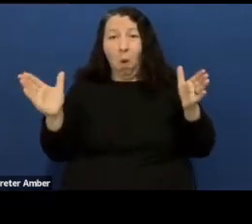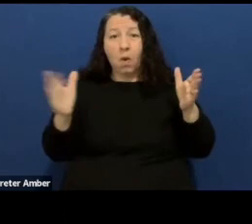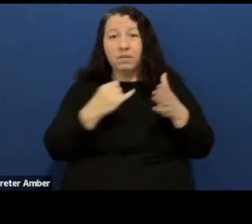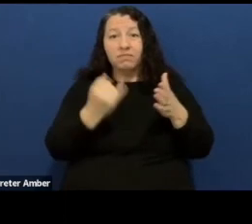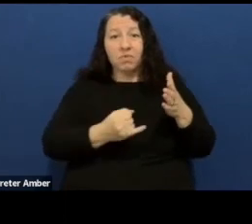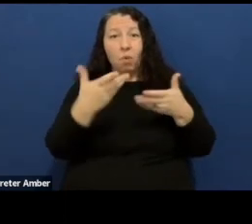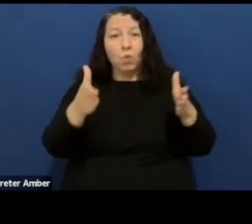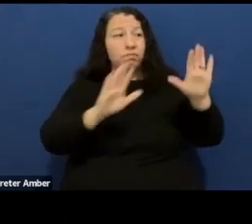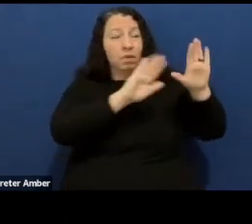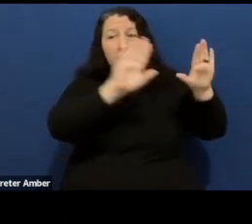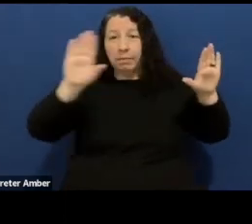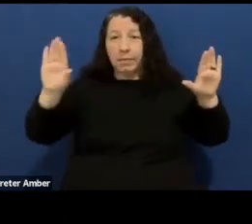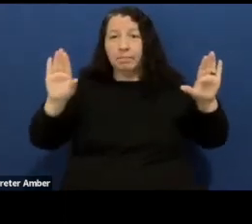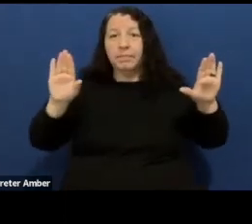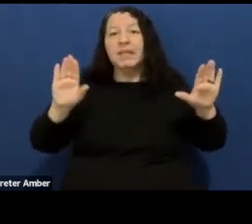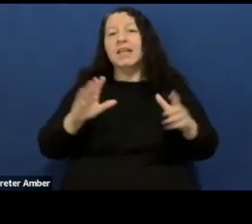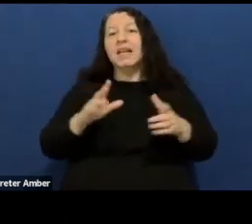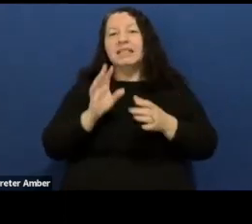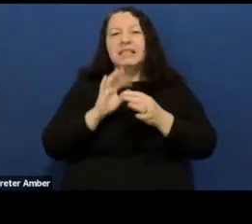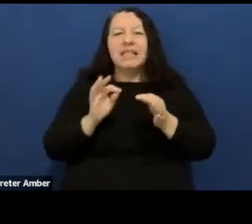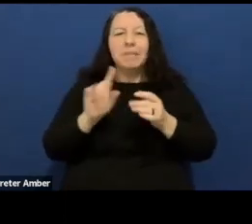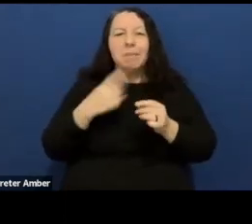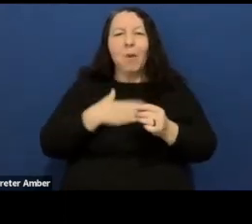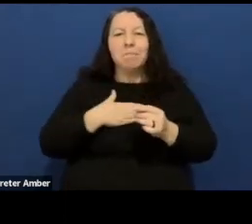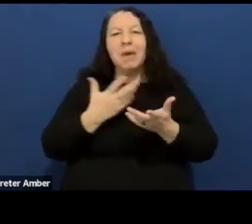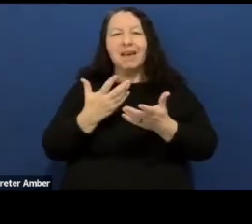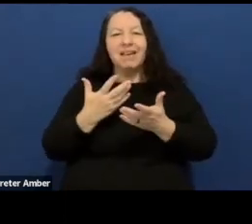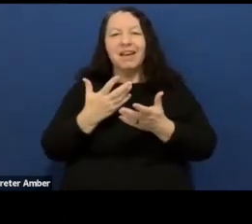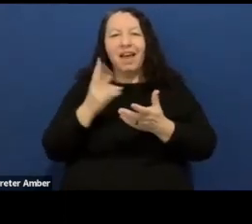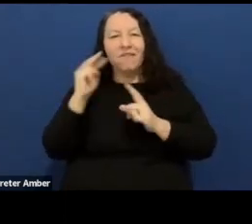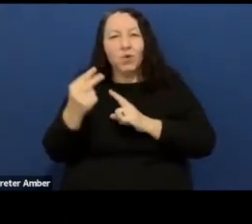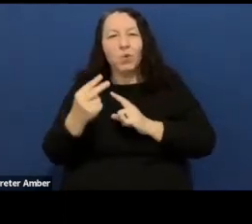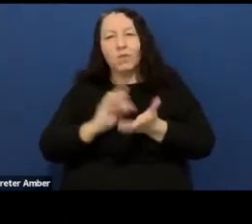walls as a timeline of my interfacing with the medical establishment. Here we